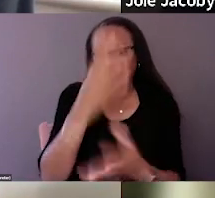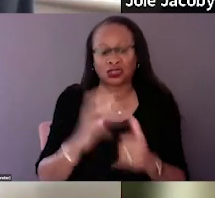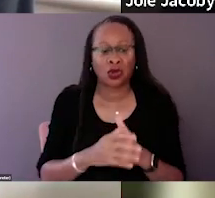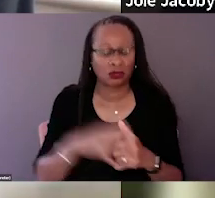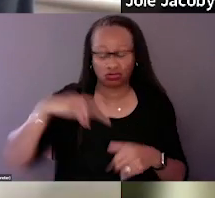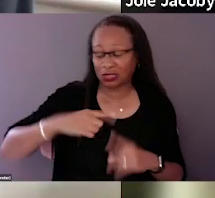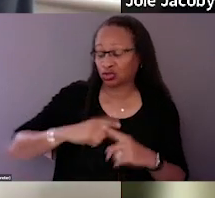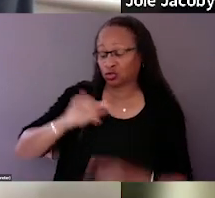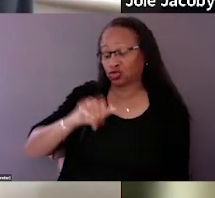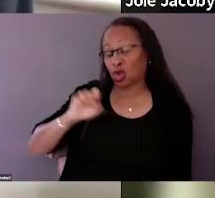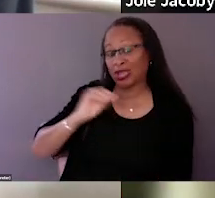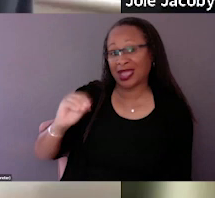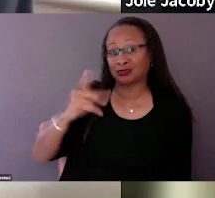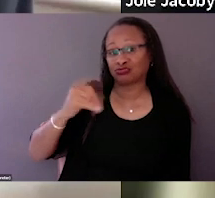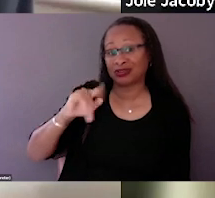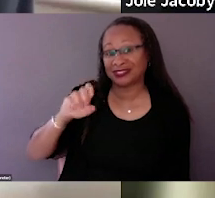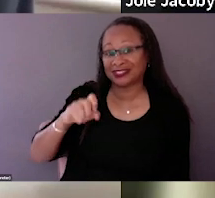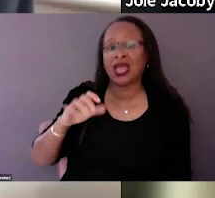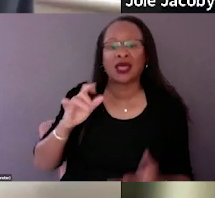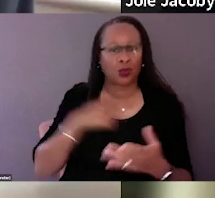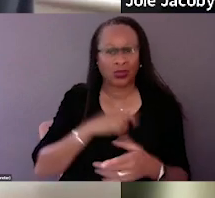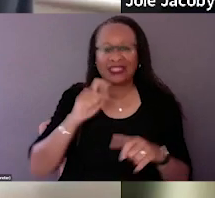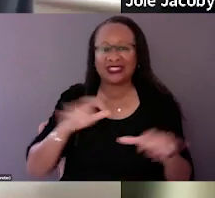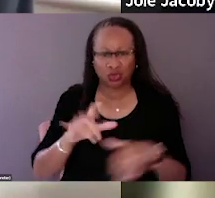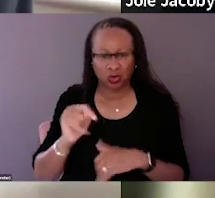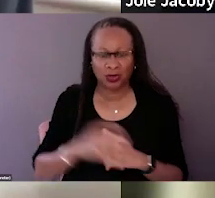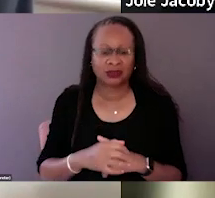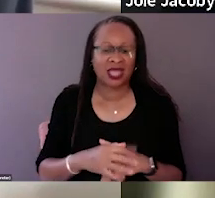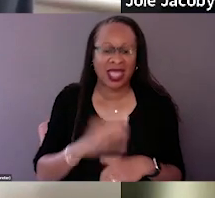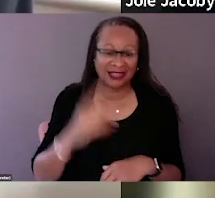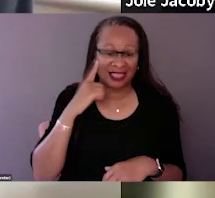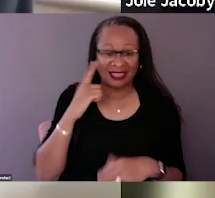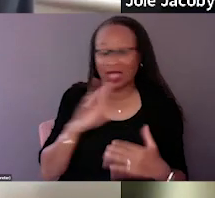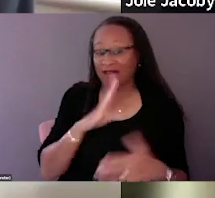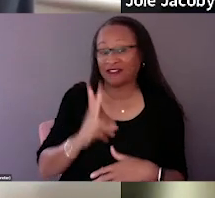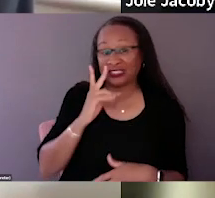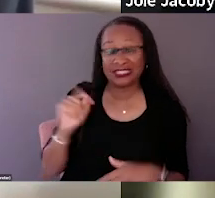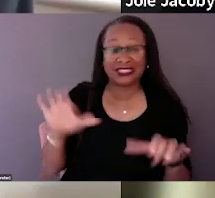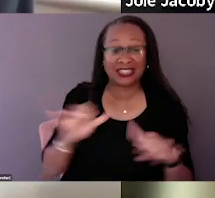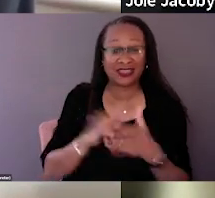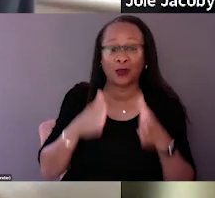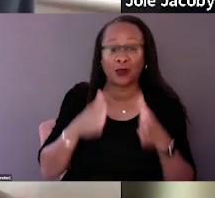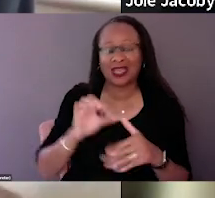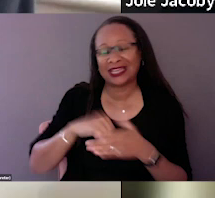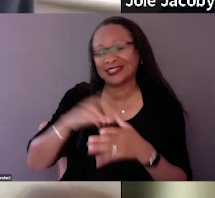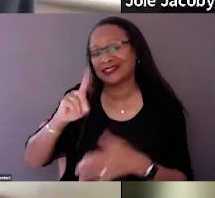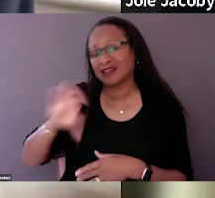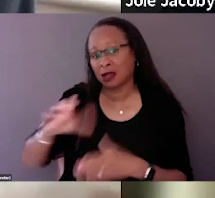"We have to do this," and I think it's just, I've never seen it done like this in a documentary before, and it feels so specific and essential